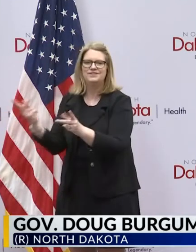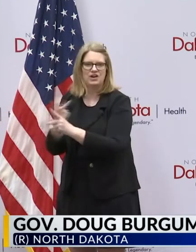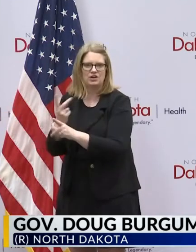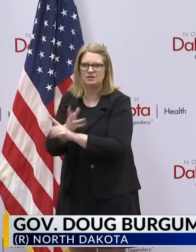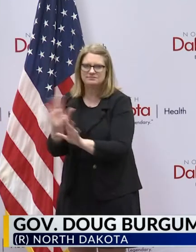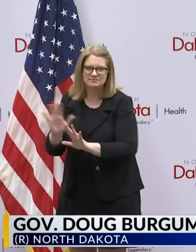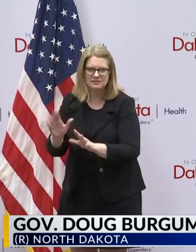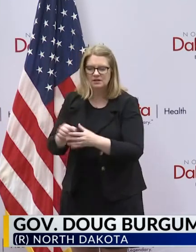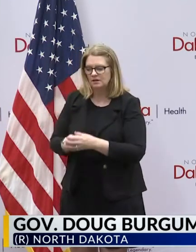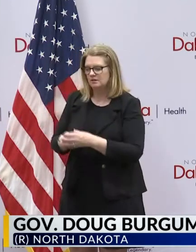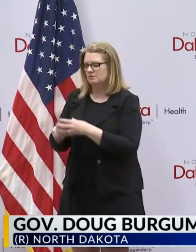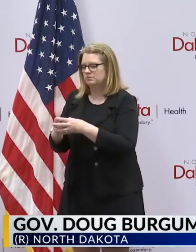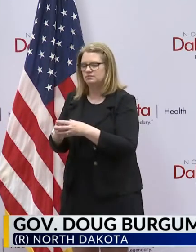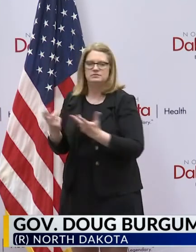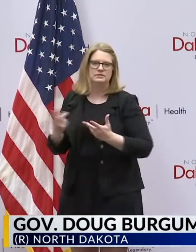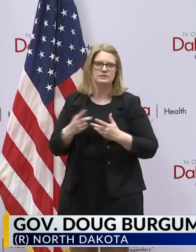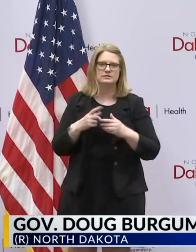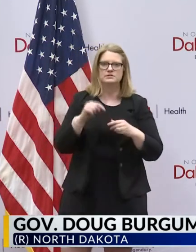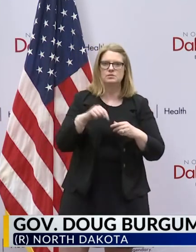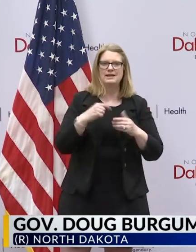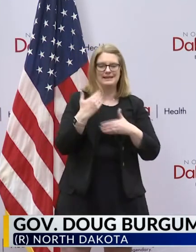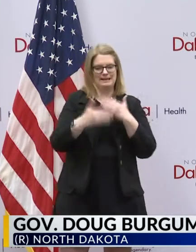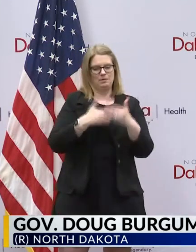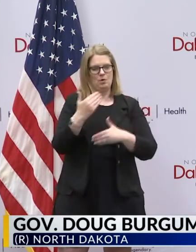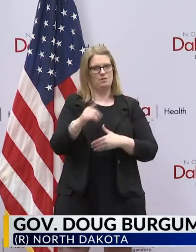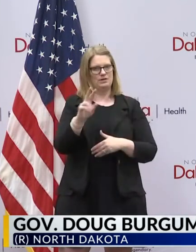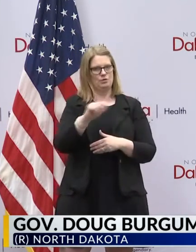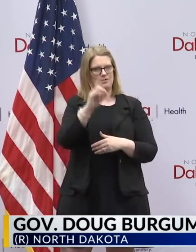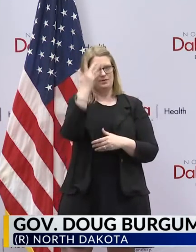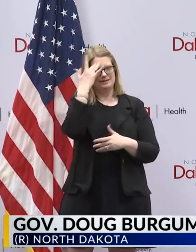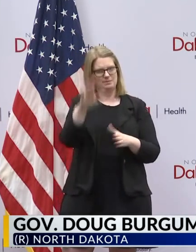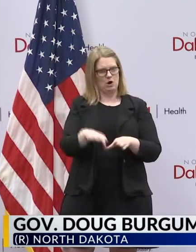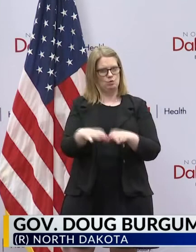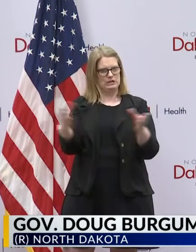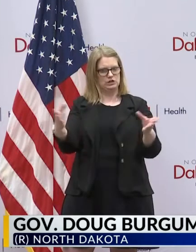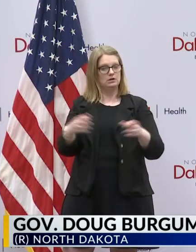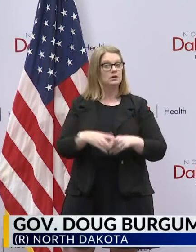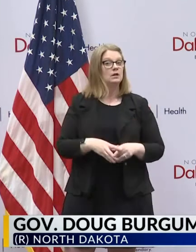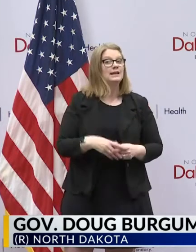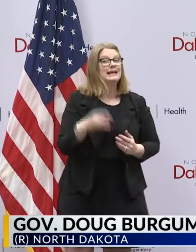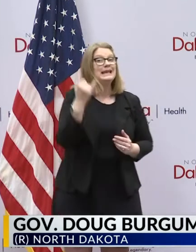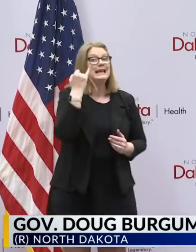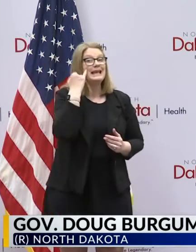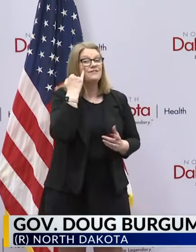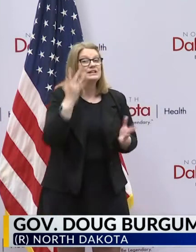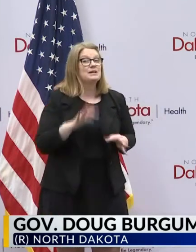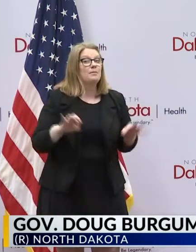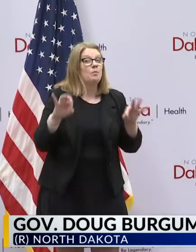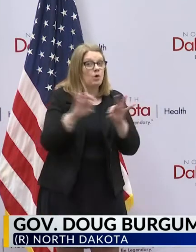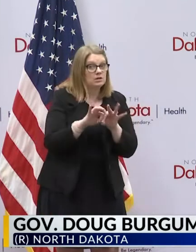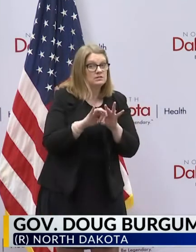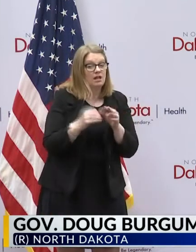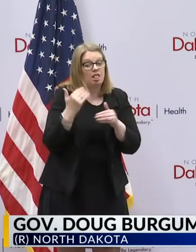FLAREUPS AND WILL ALLOW US TO KEEP SAVING LIVES AND LIVELIHOODS, AND WILL HELP US KEEP MOVING STEADILY WITH NORTH DAKOTA START RESTART, SO IF YOU